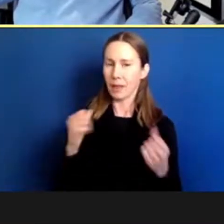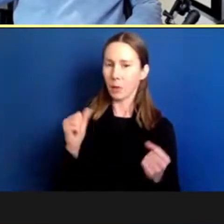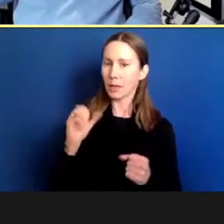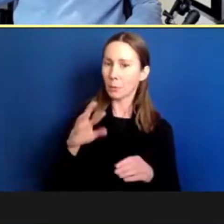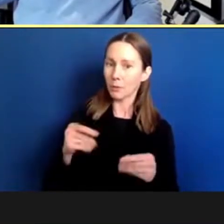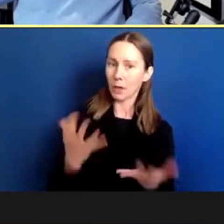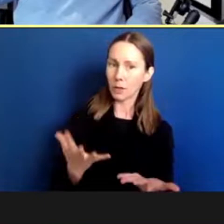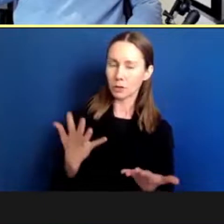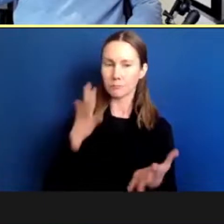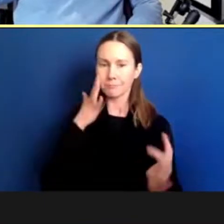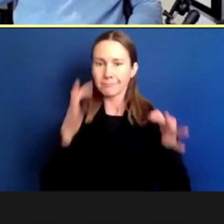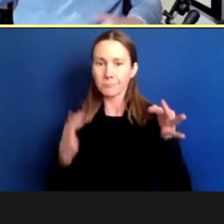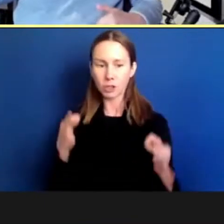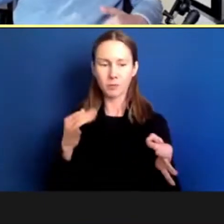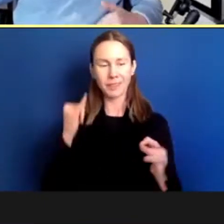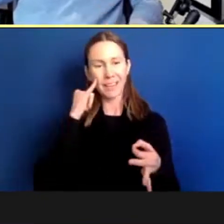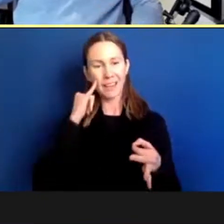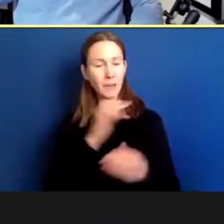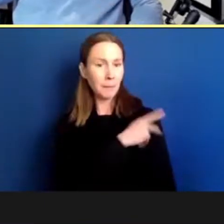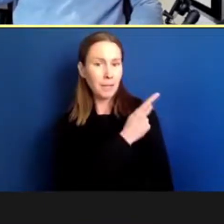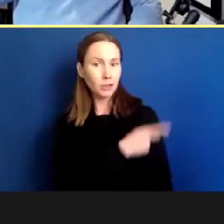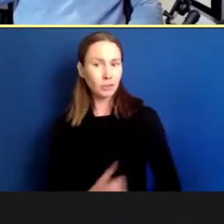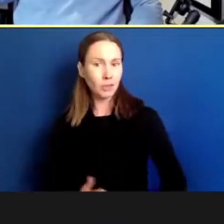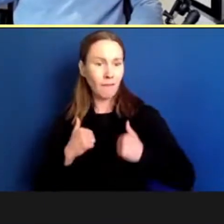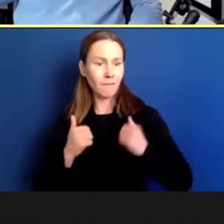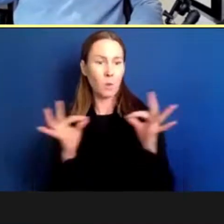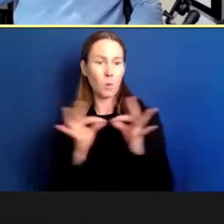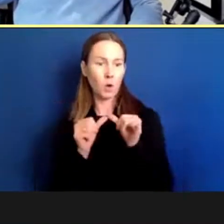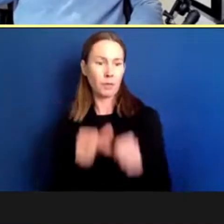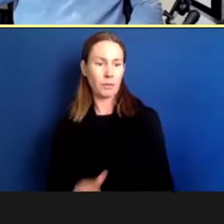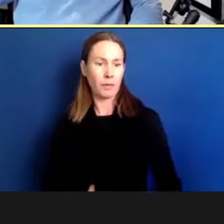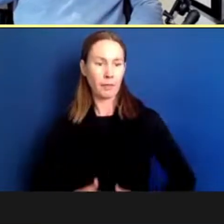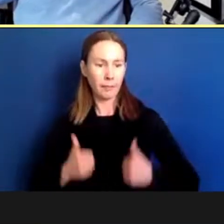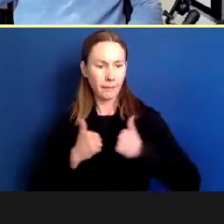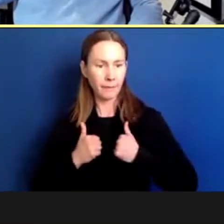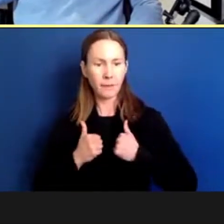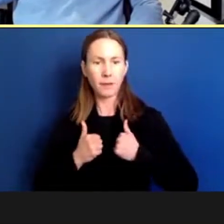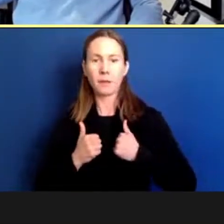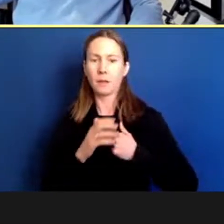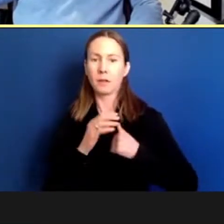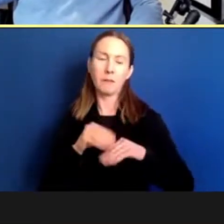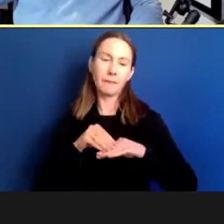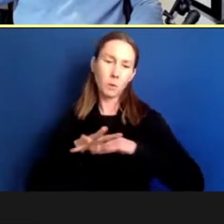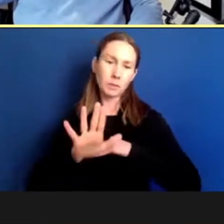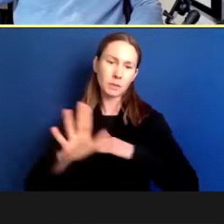whether a patient's life is worth living, often influences their decisions regarding whether to